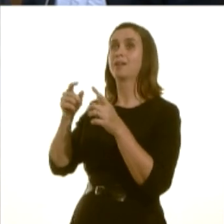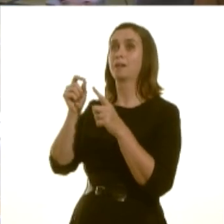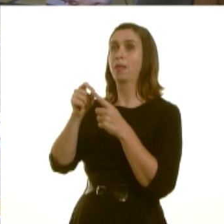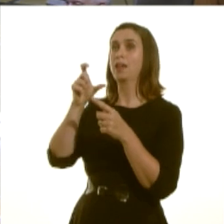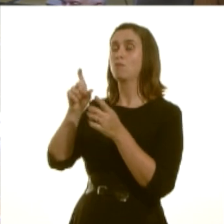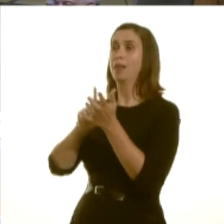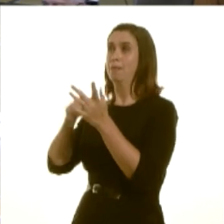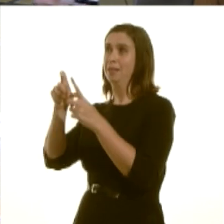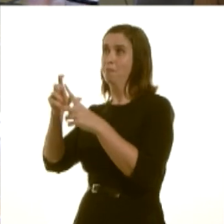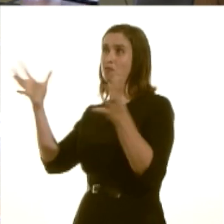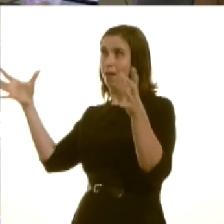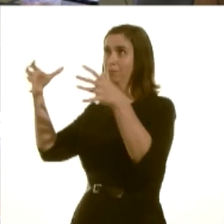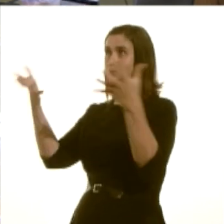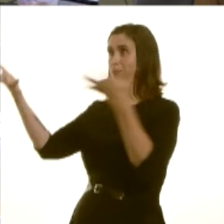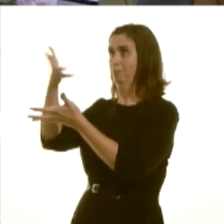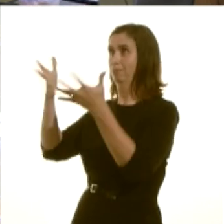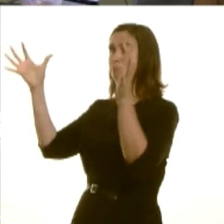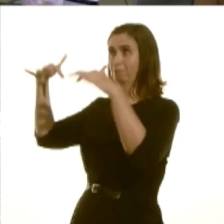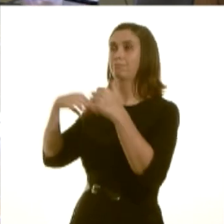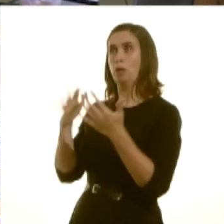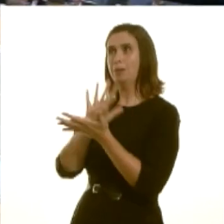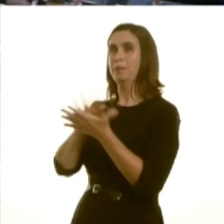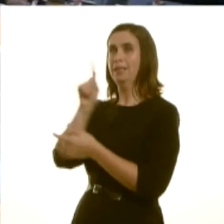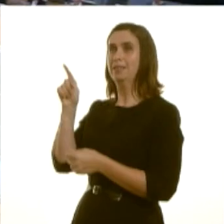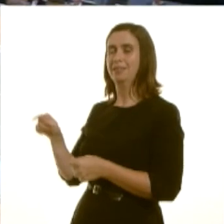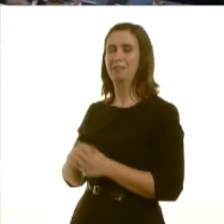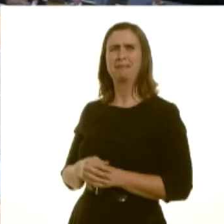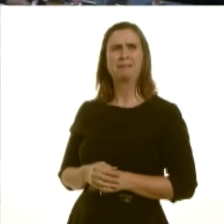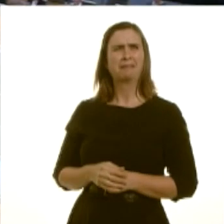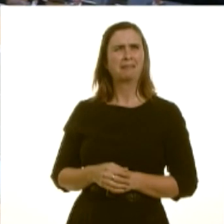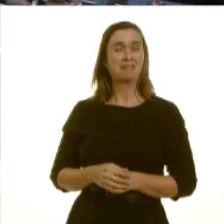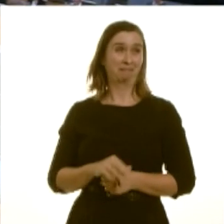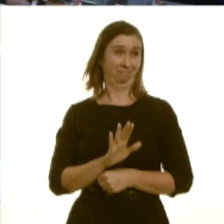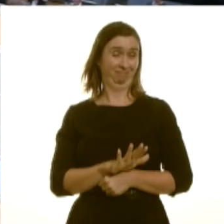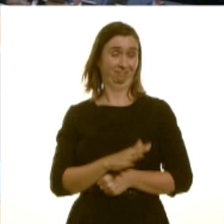Andrew R.T. Davies: First Minister, I find it somewhat surprising that, on the first